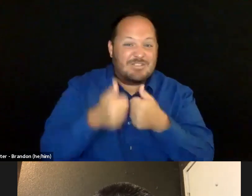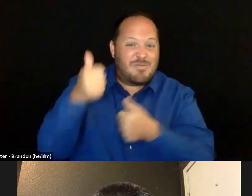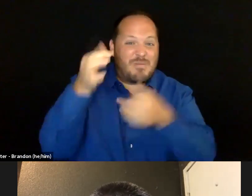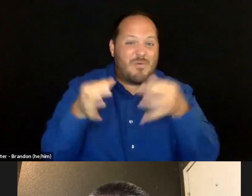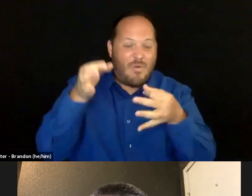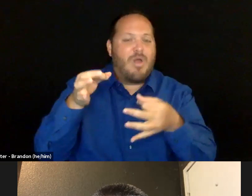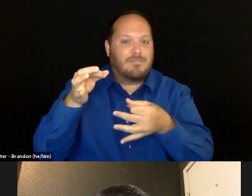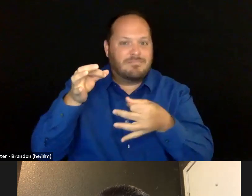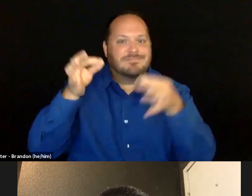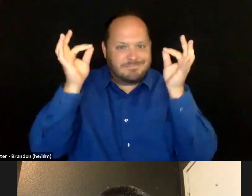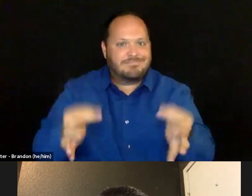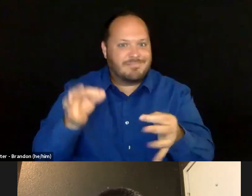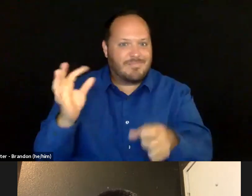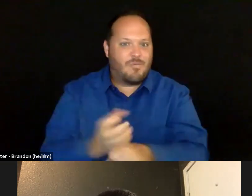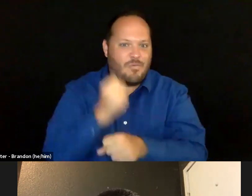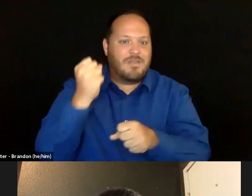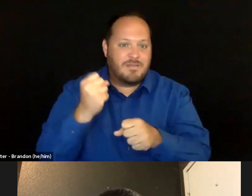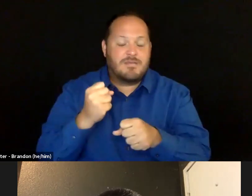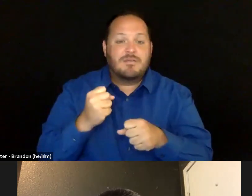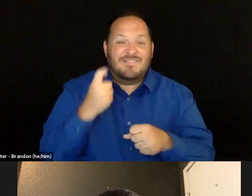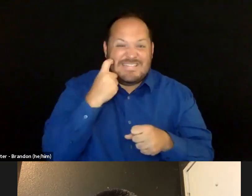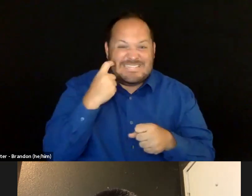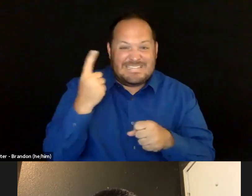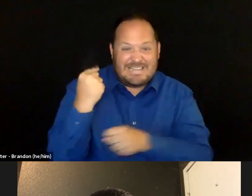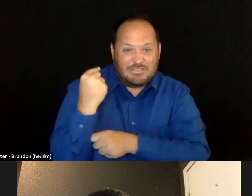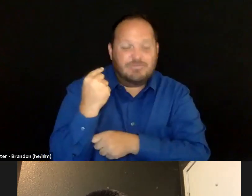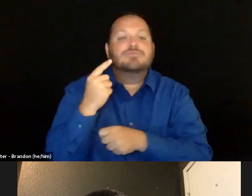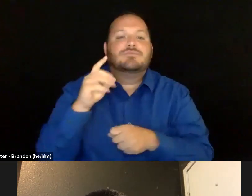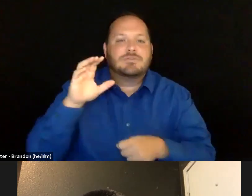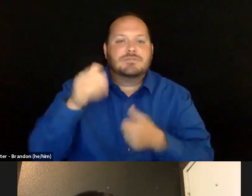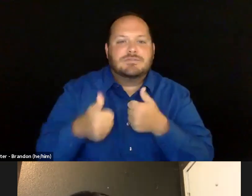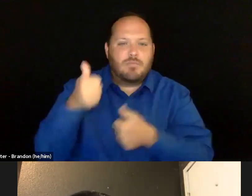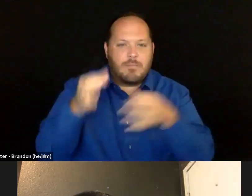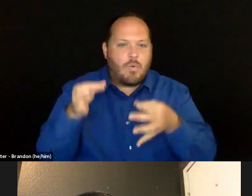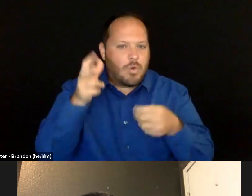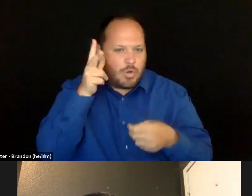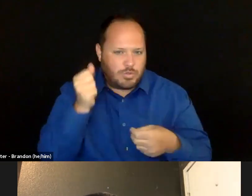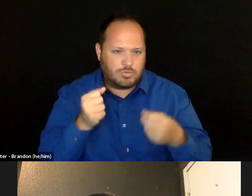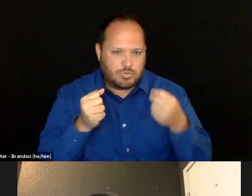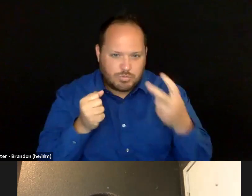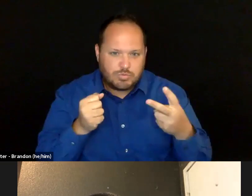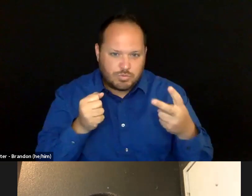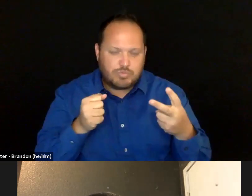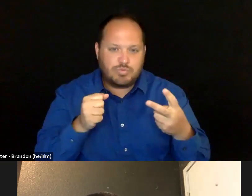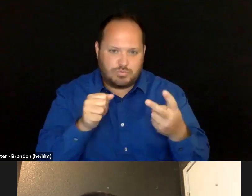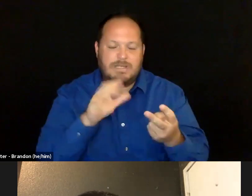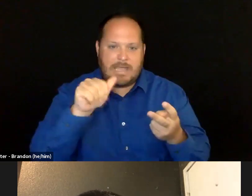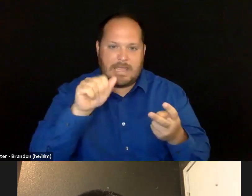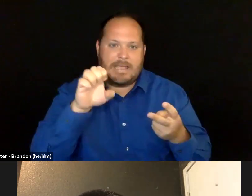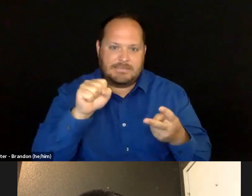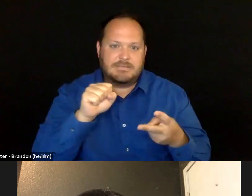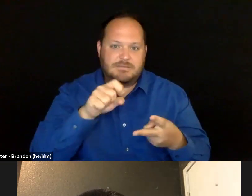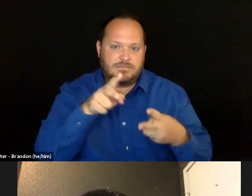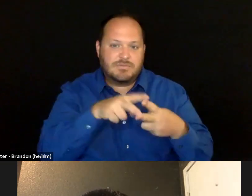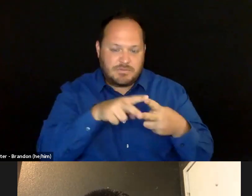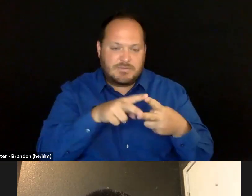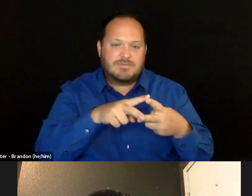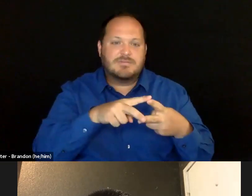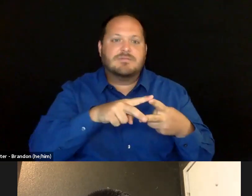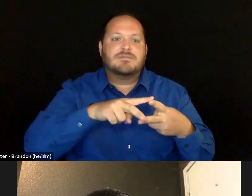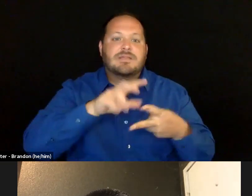Because of their sexual orientation or gender identity.